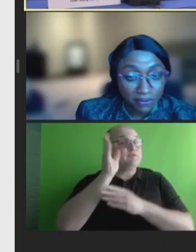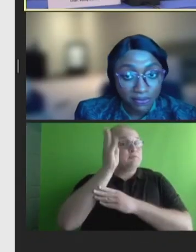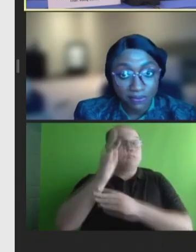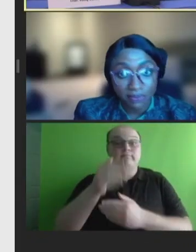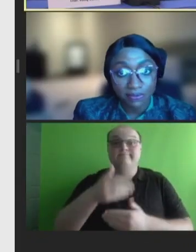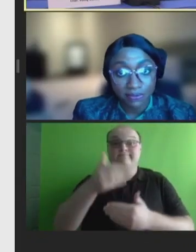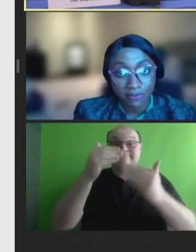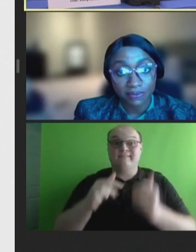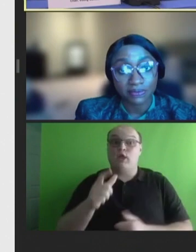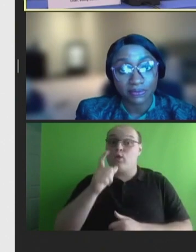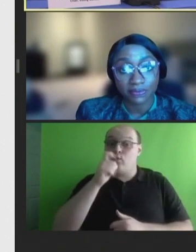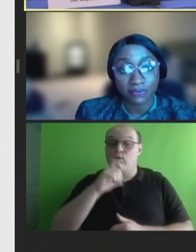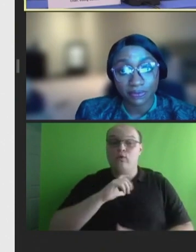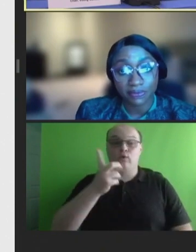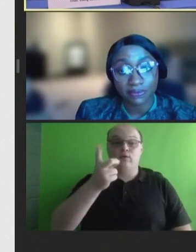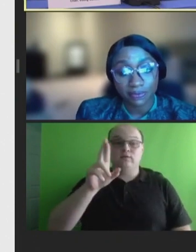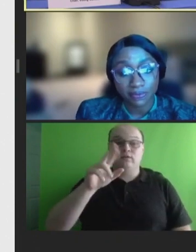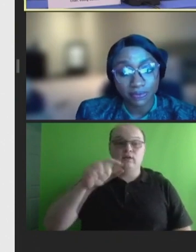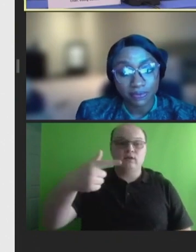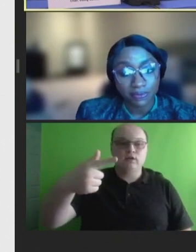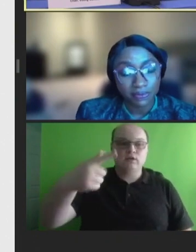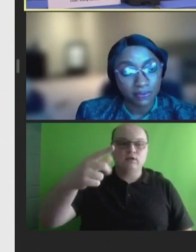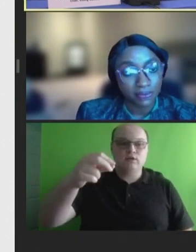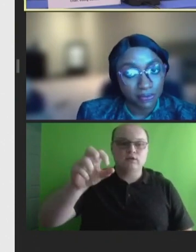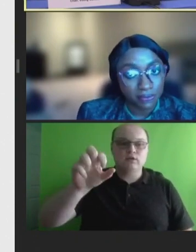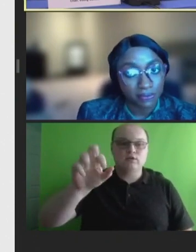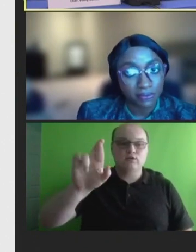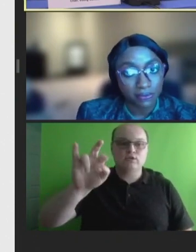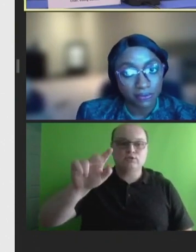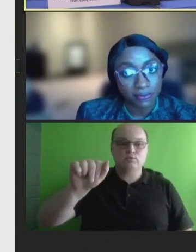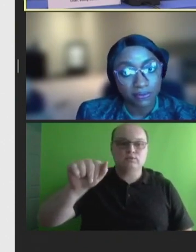presenter is Dr. Georgina Peacock from the Centers for Disease Control and Prevention.